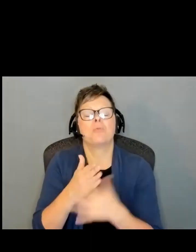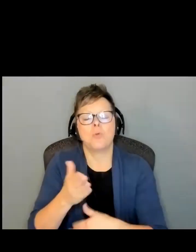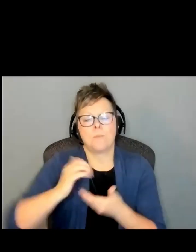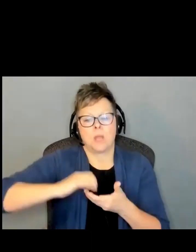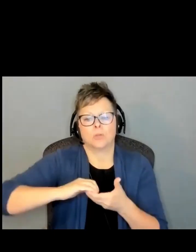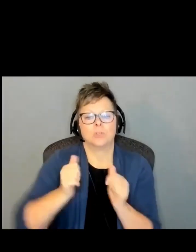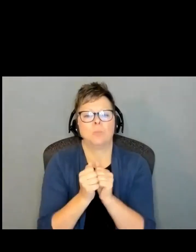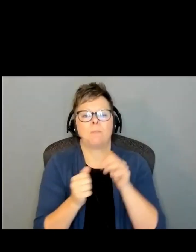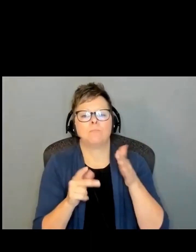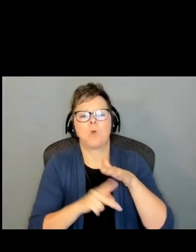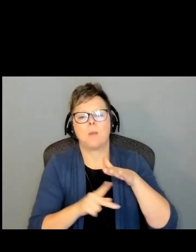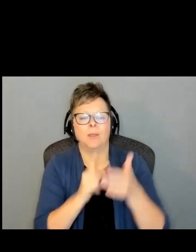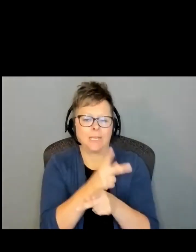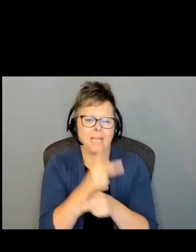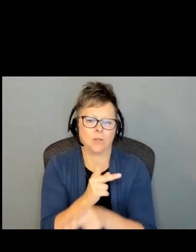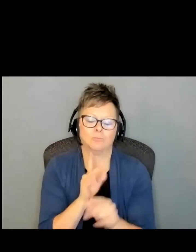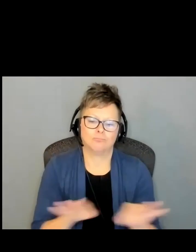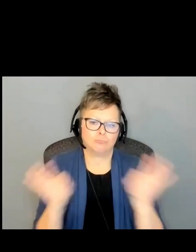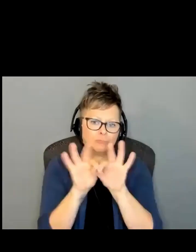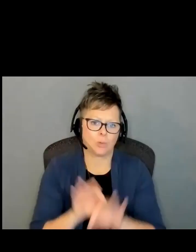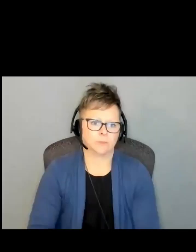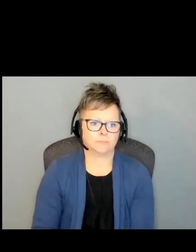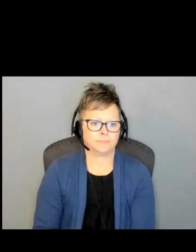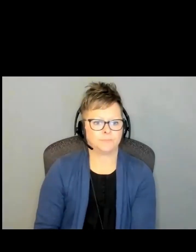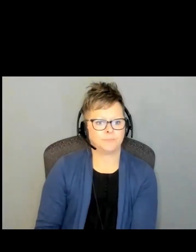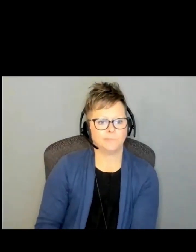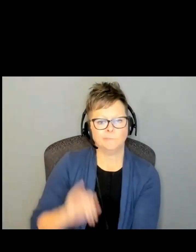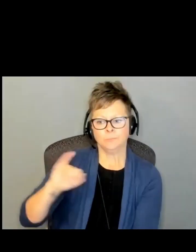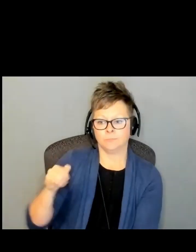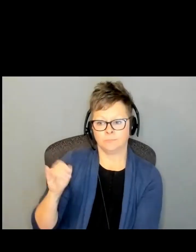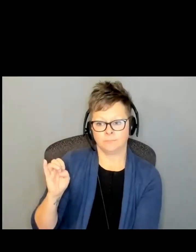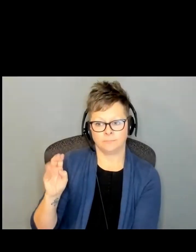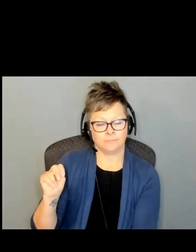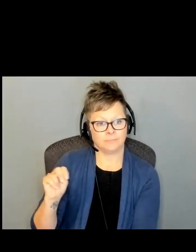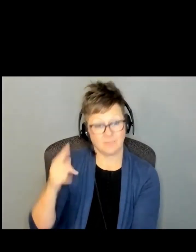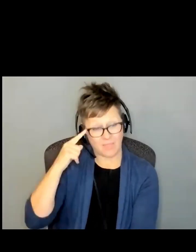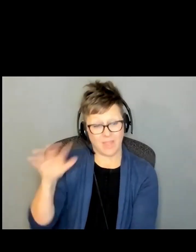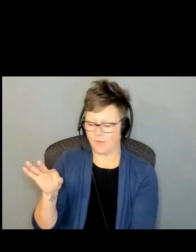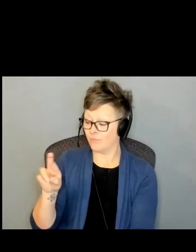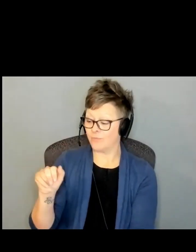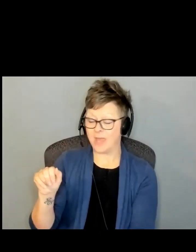And I think Francis gave an excellent answer in the chat.